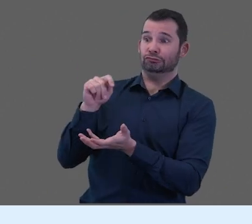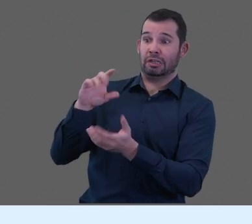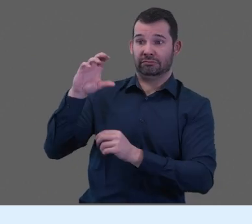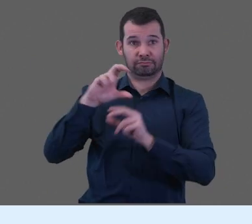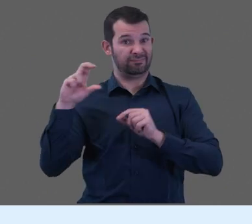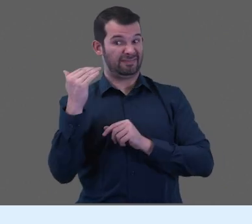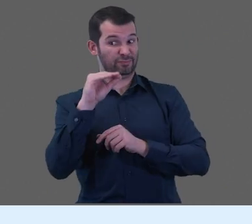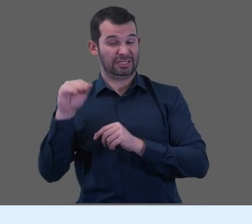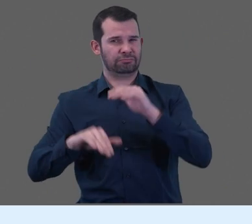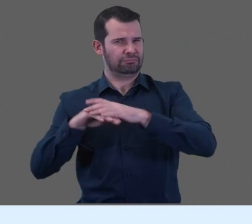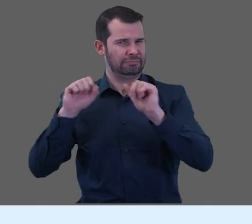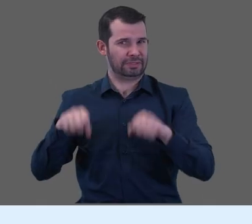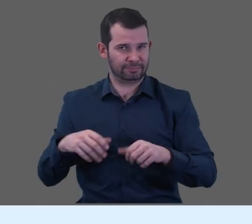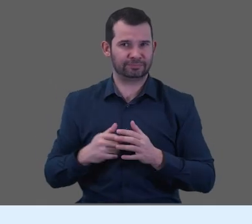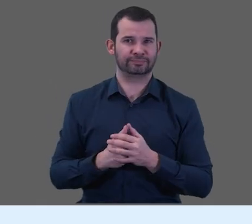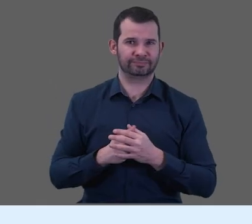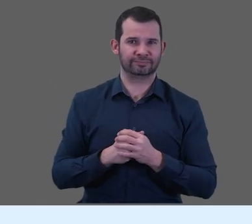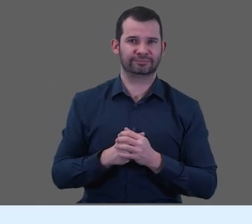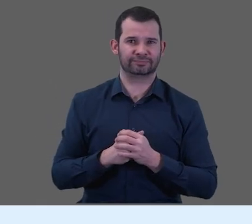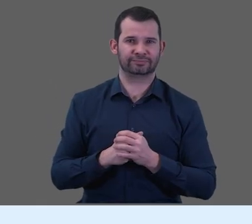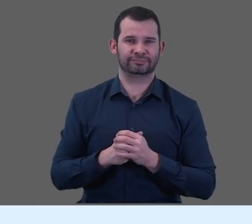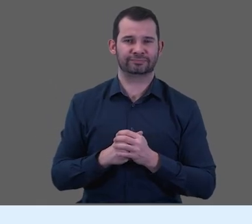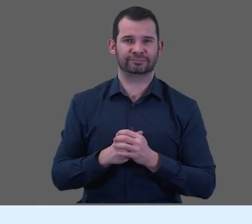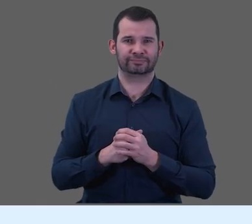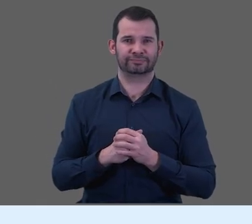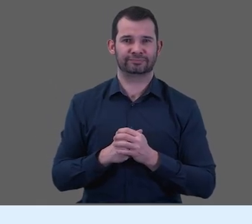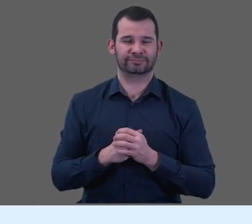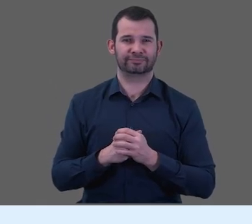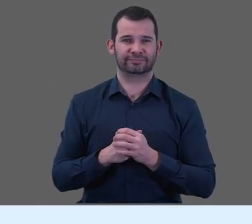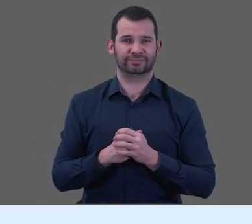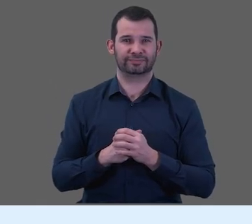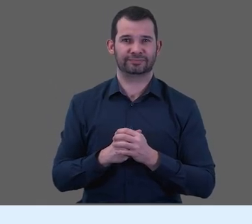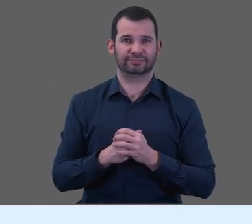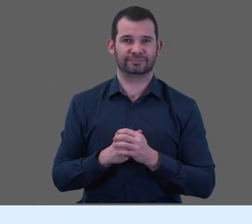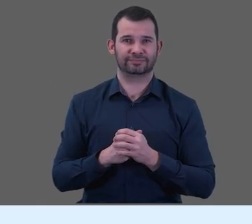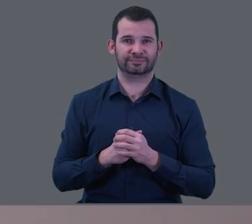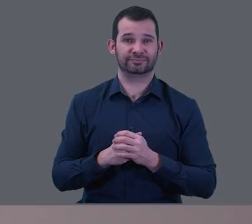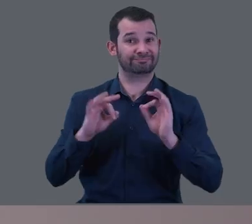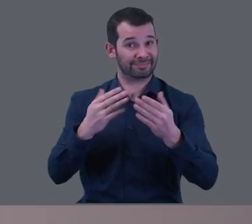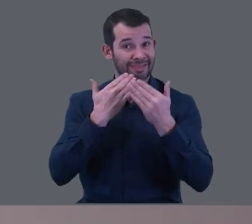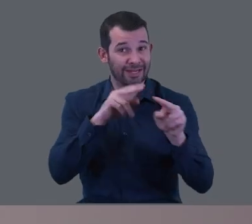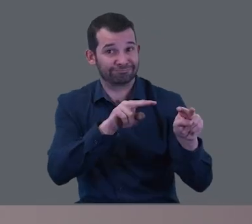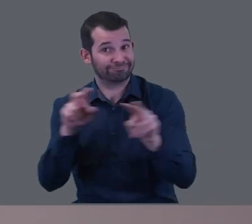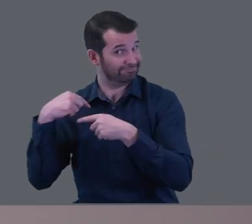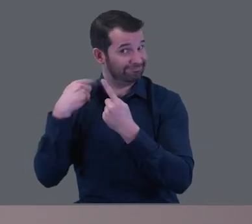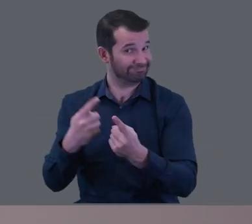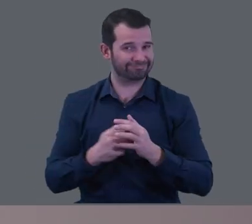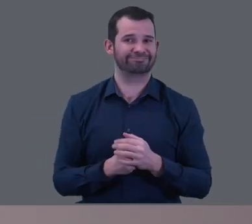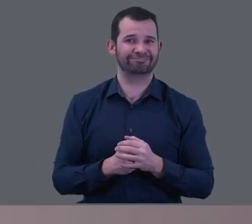costs of up to 15% of the grant requested. Thanks for following along so far.